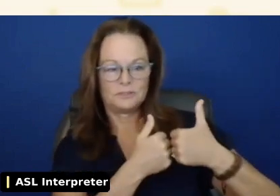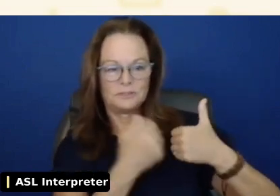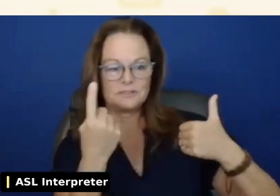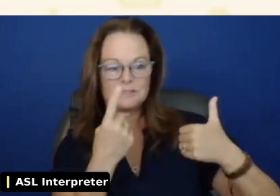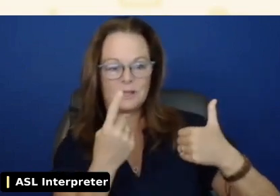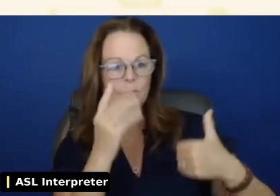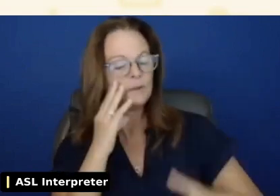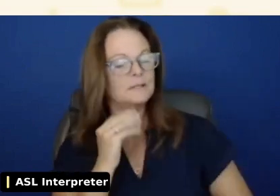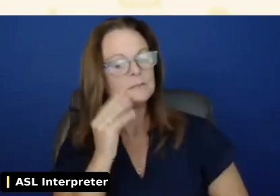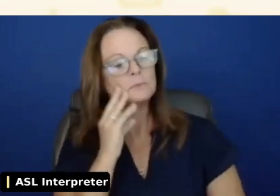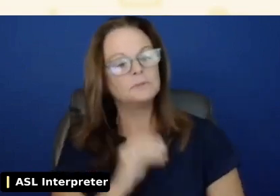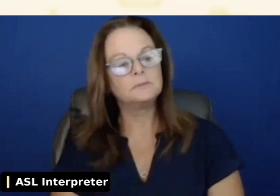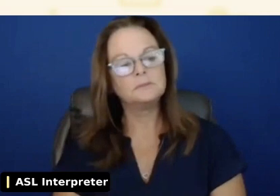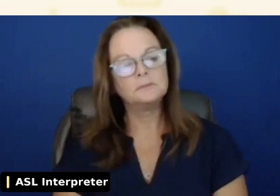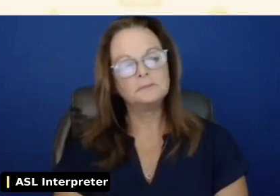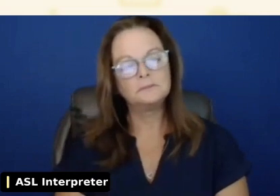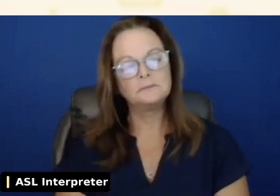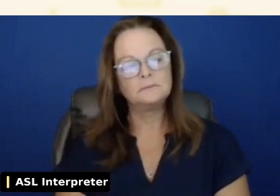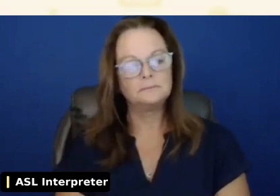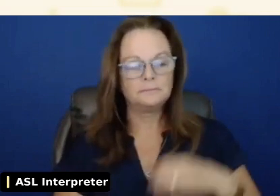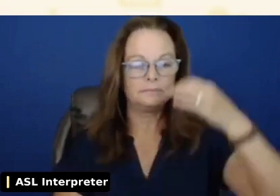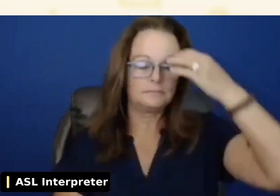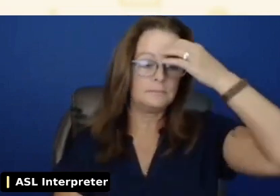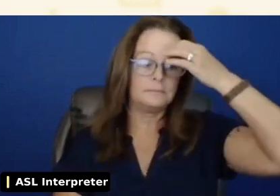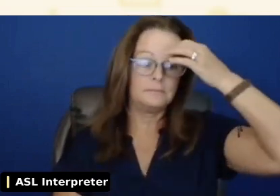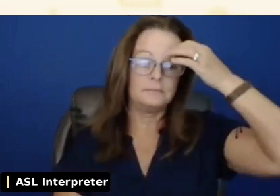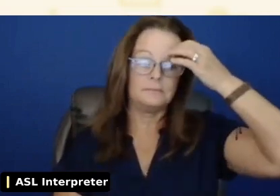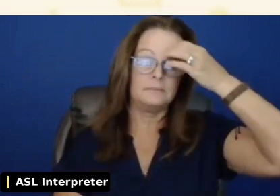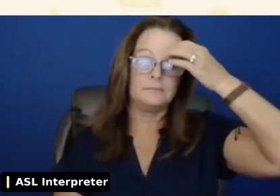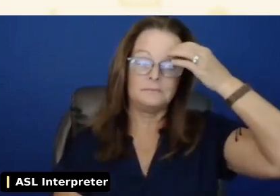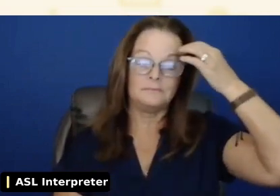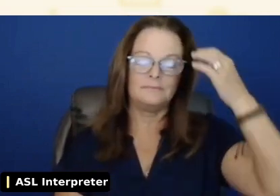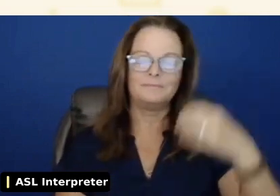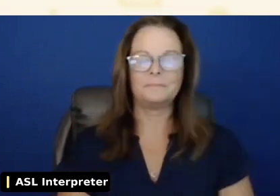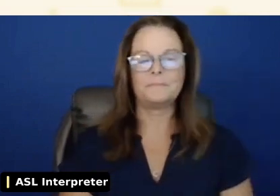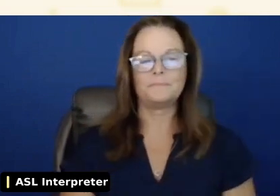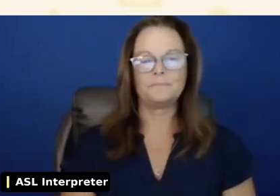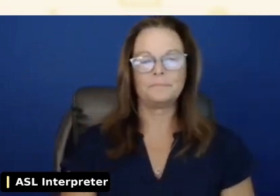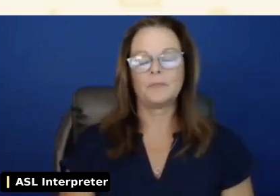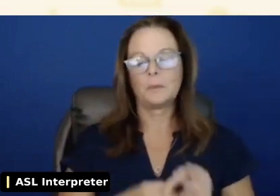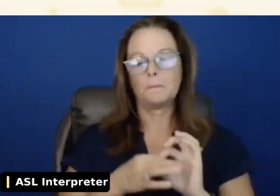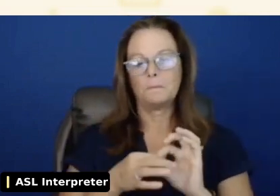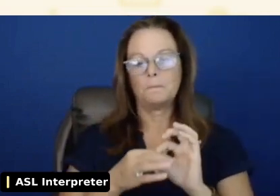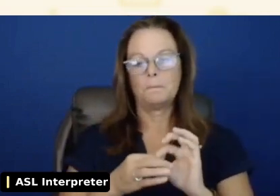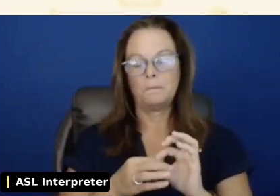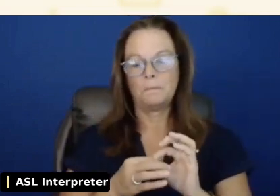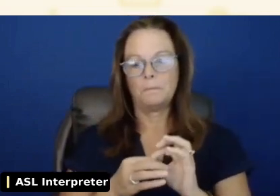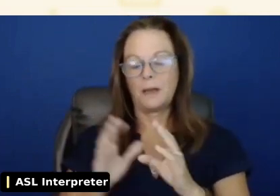while attending, but also participating on an event.